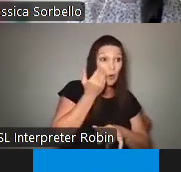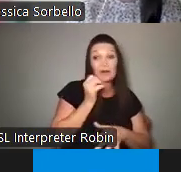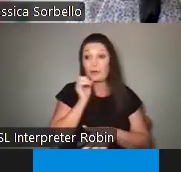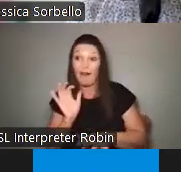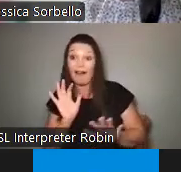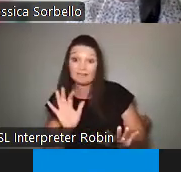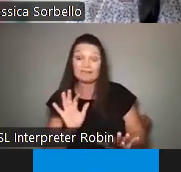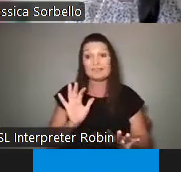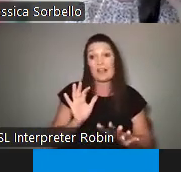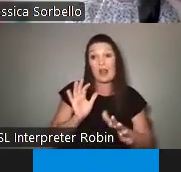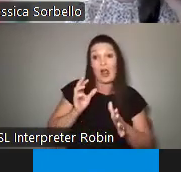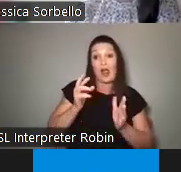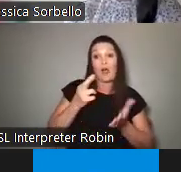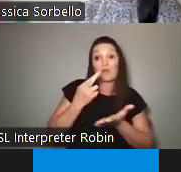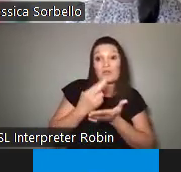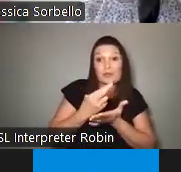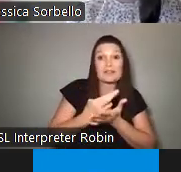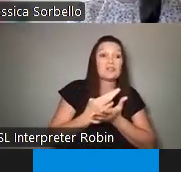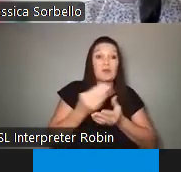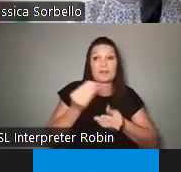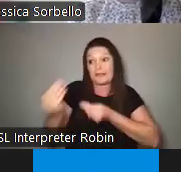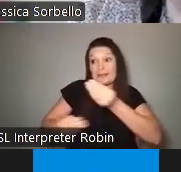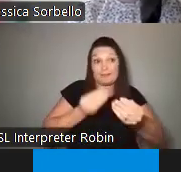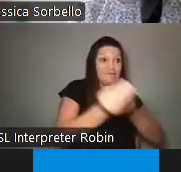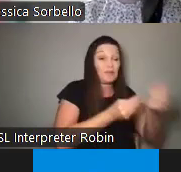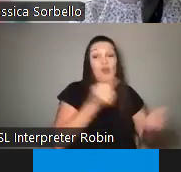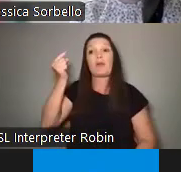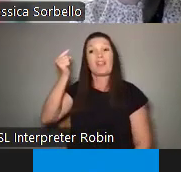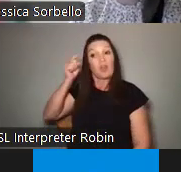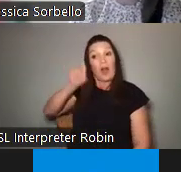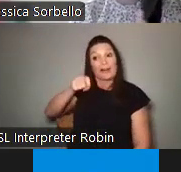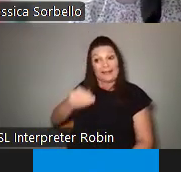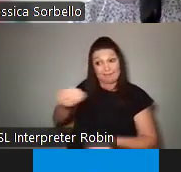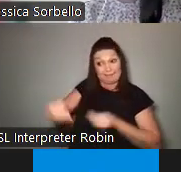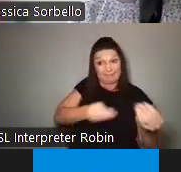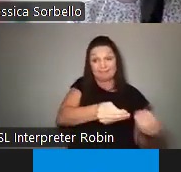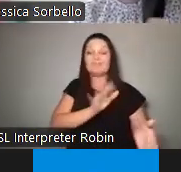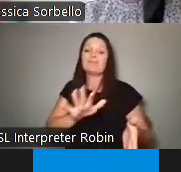As we have seen, everybody is at risk. So, the